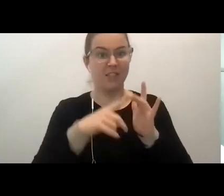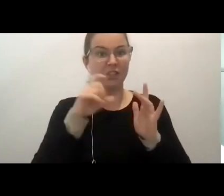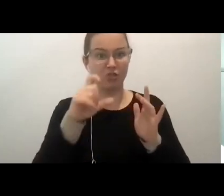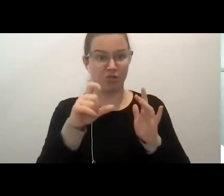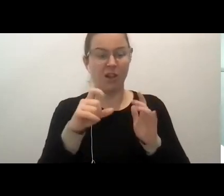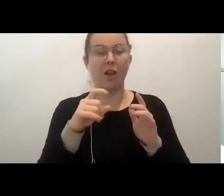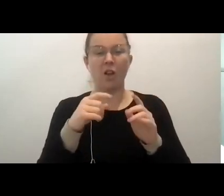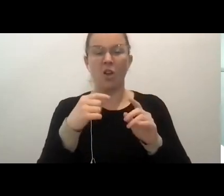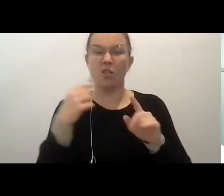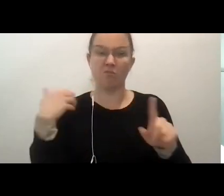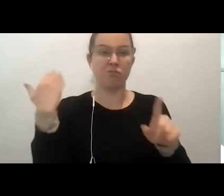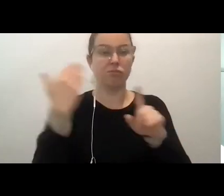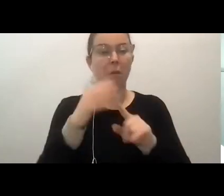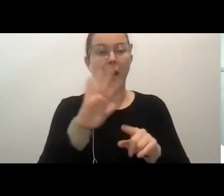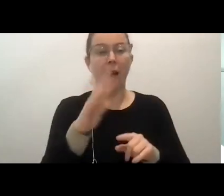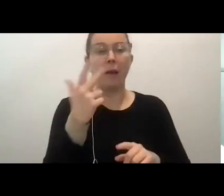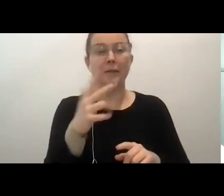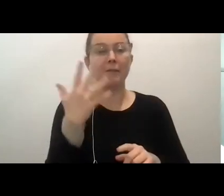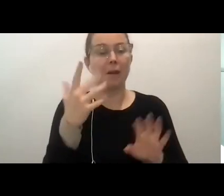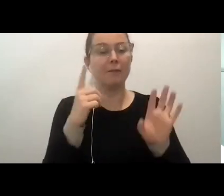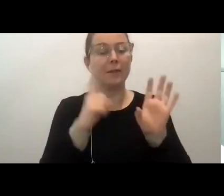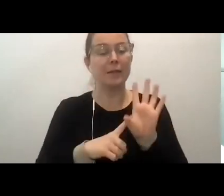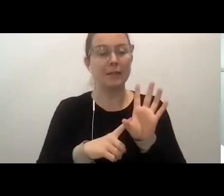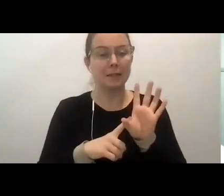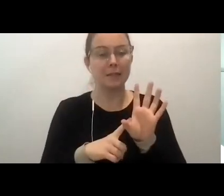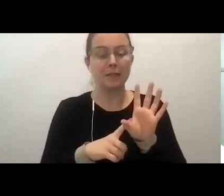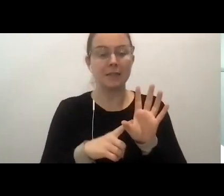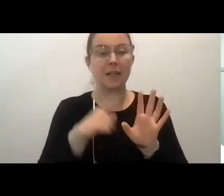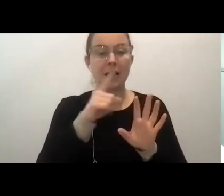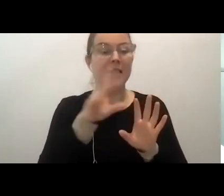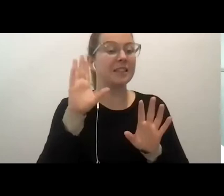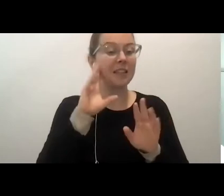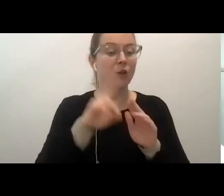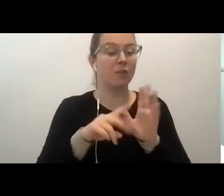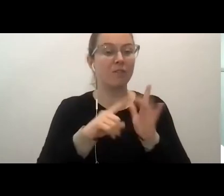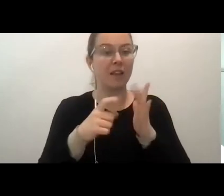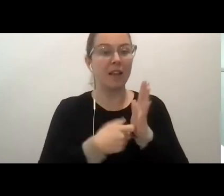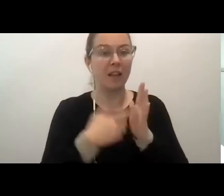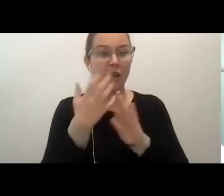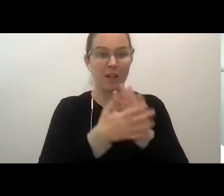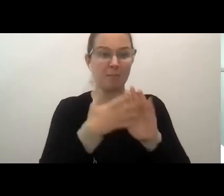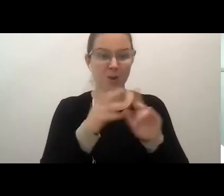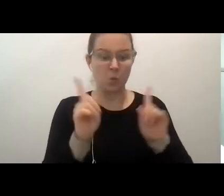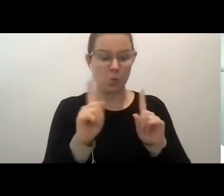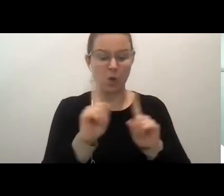85 years, and basically what Soundfair stands for is achieving hearing equality and